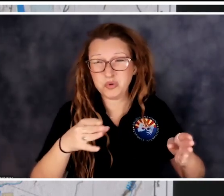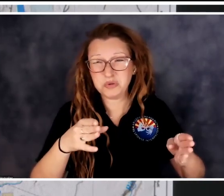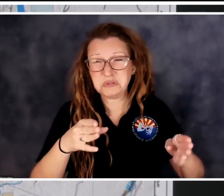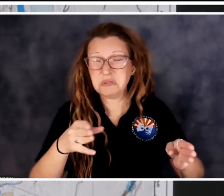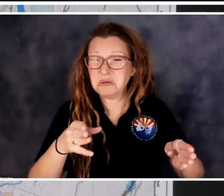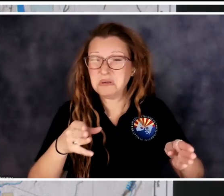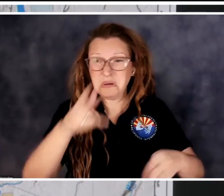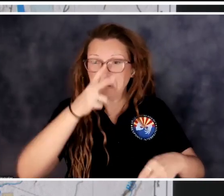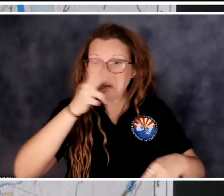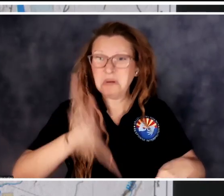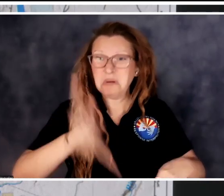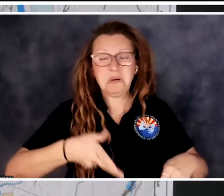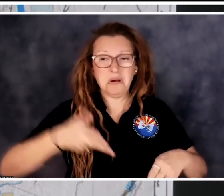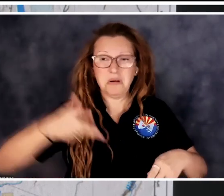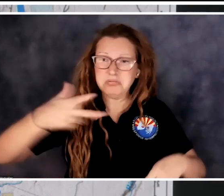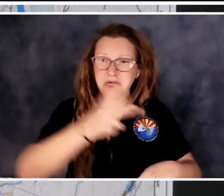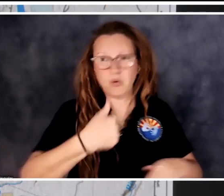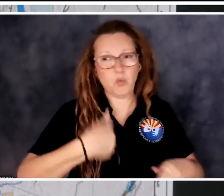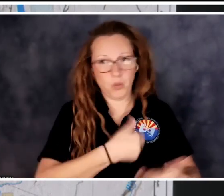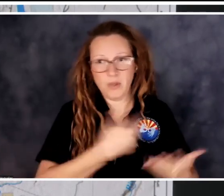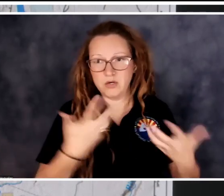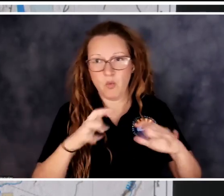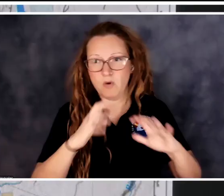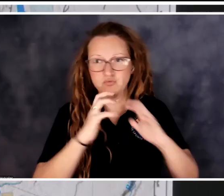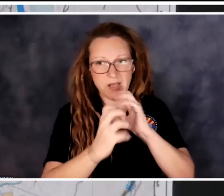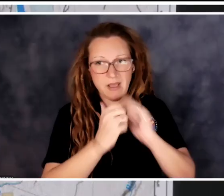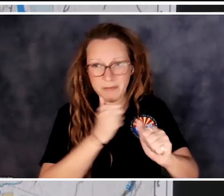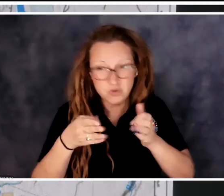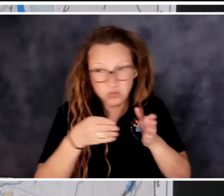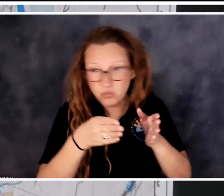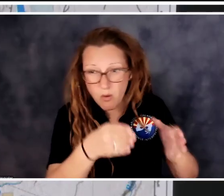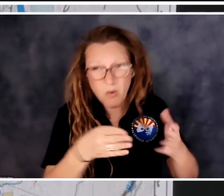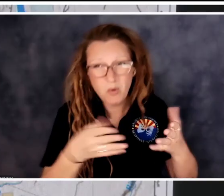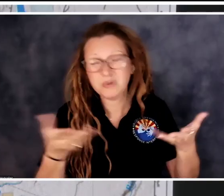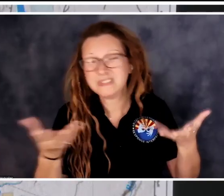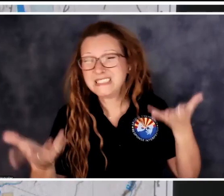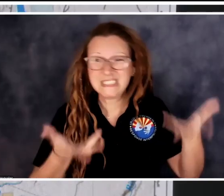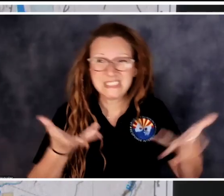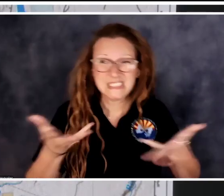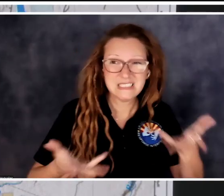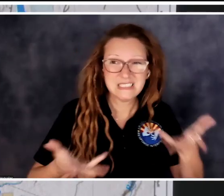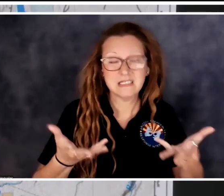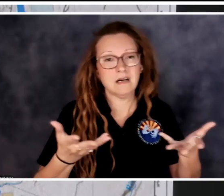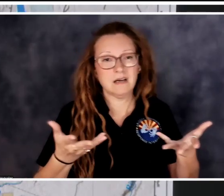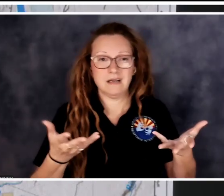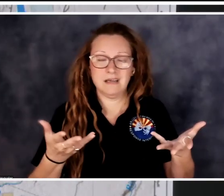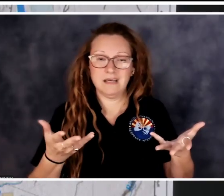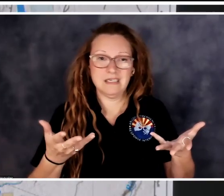The road's going to be all muddy and we don't want to cause damage to the road if we don't have to.